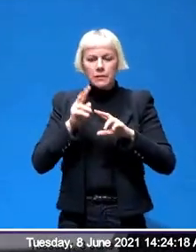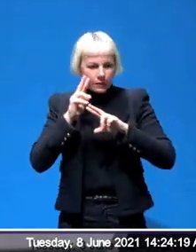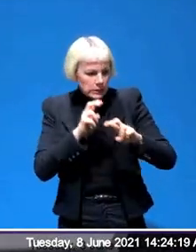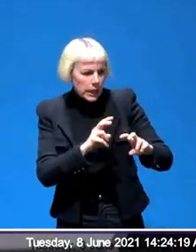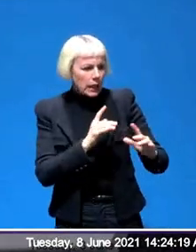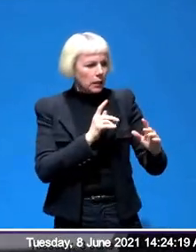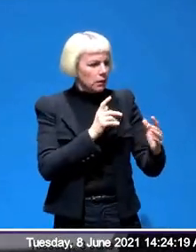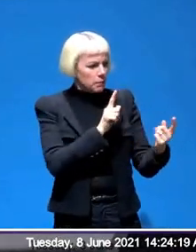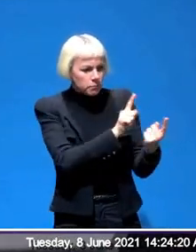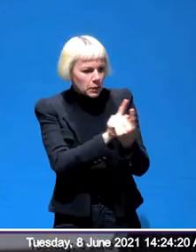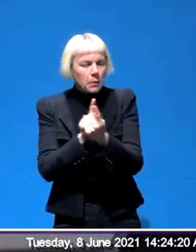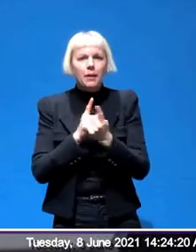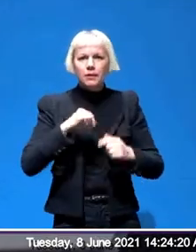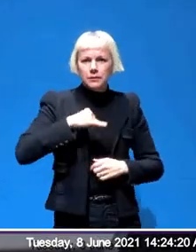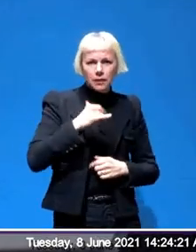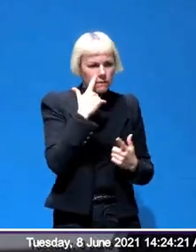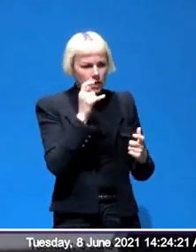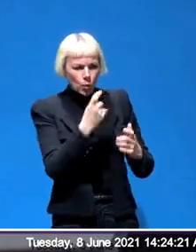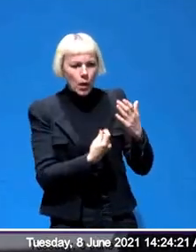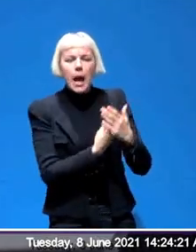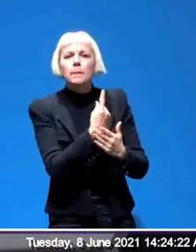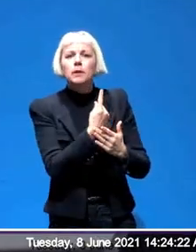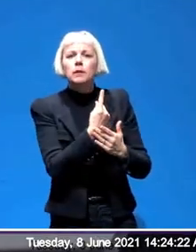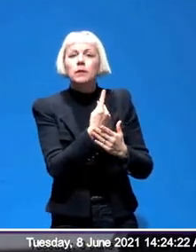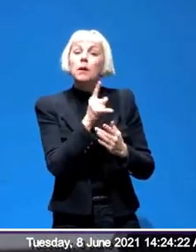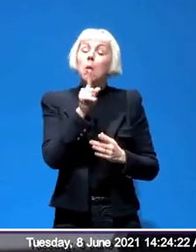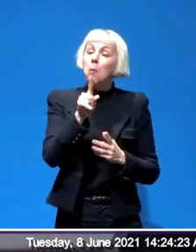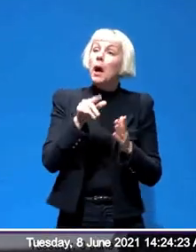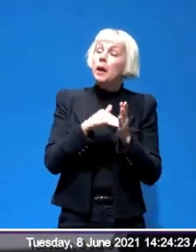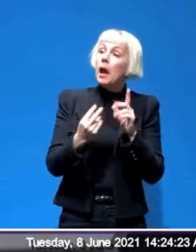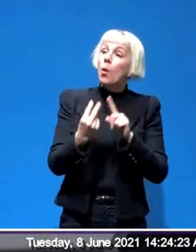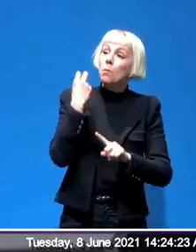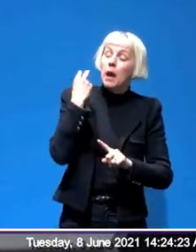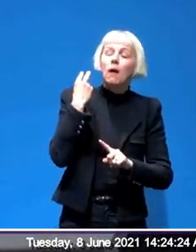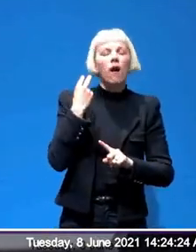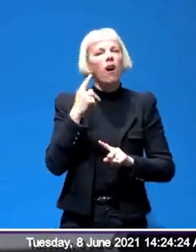trying to get to the bottom of it. I would do things differently now, in regards to ensuring that the